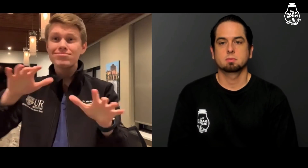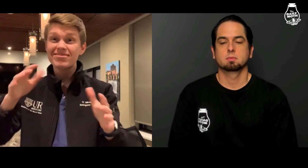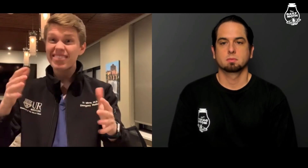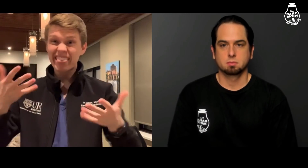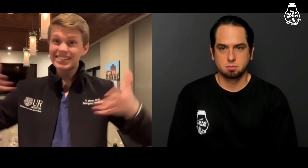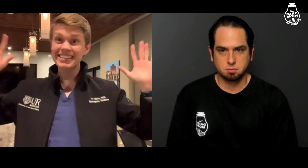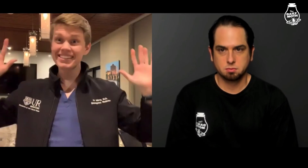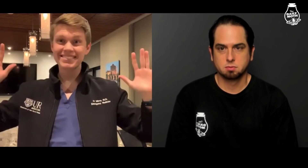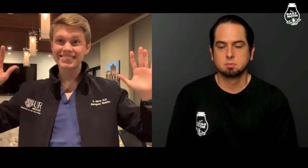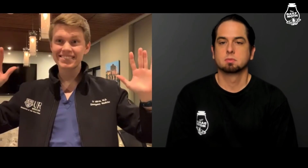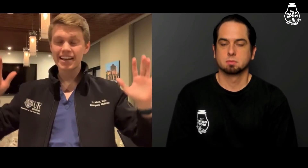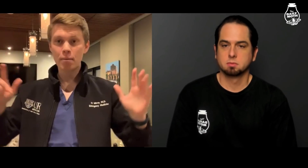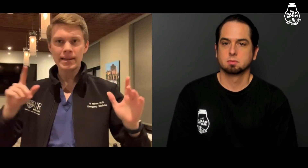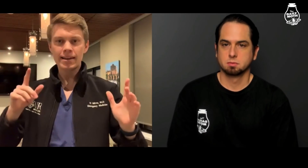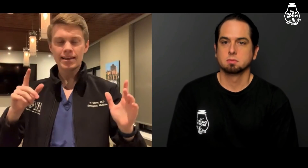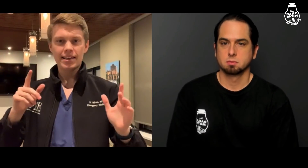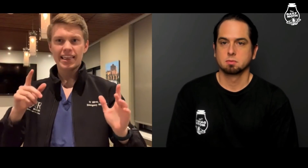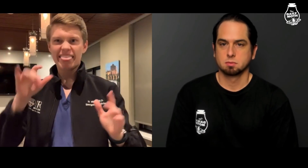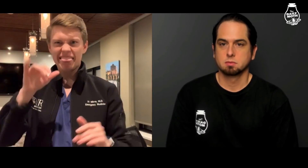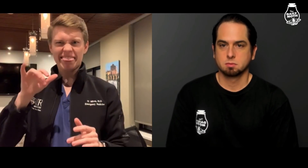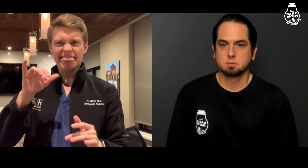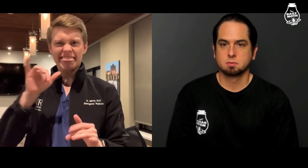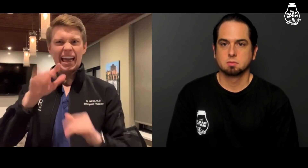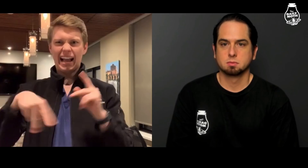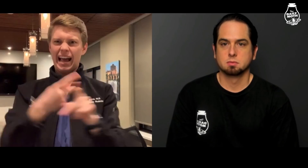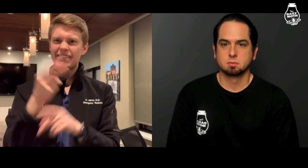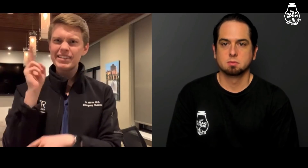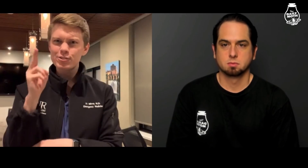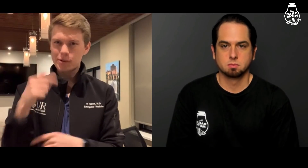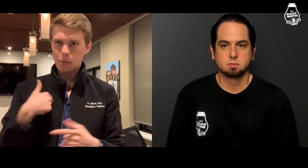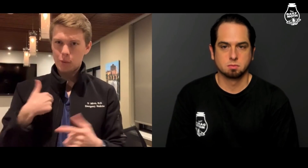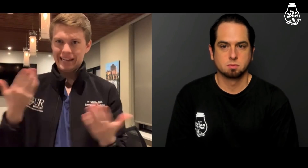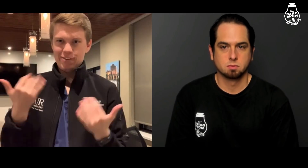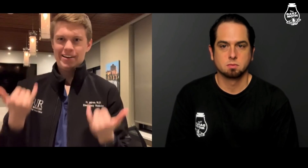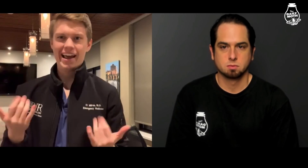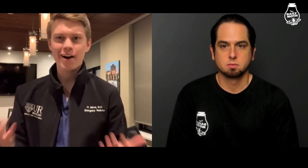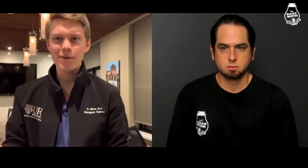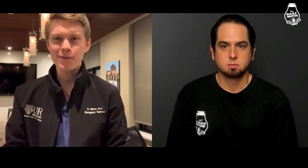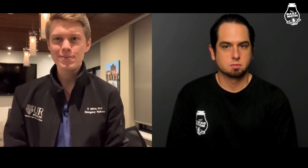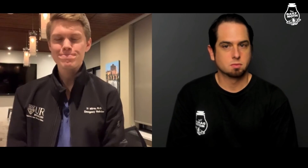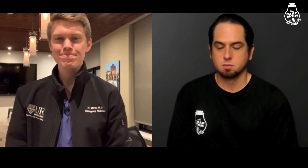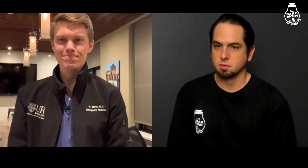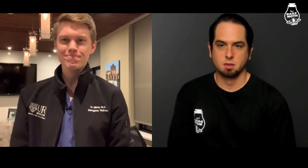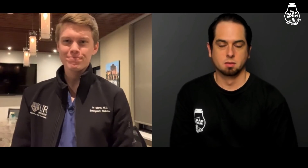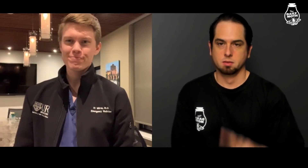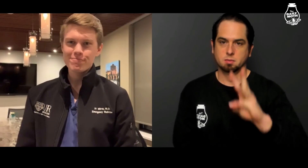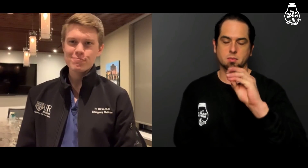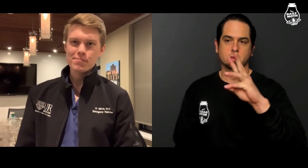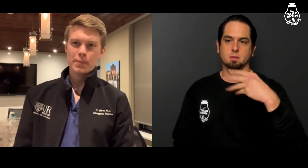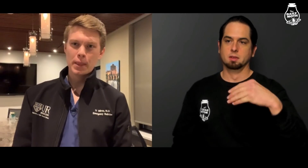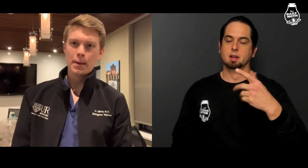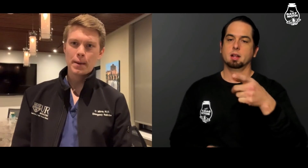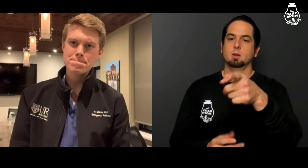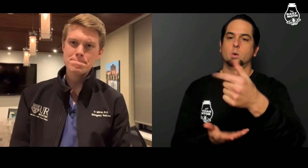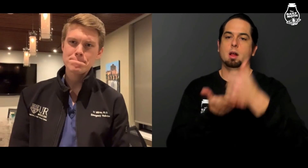when it rolled out, that was it. That kind of history, we're here now. Wow.